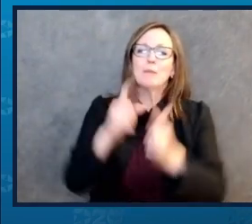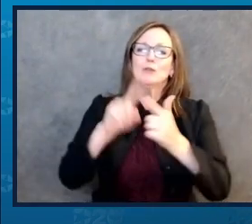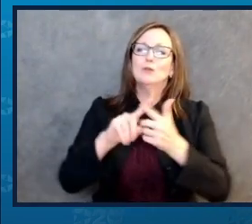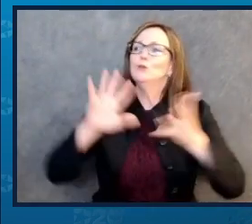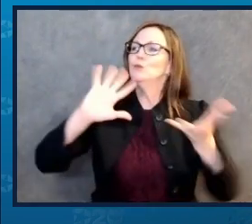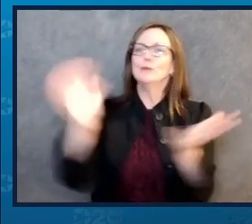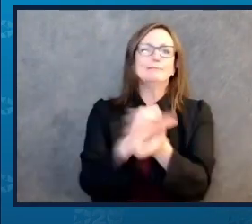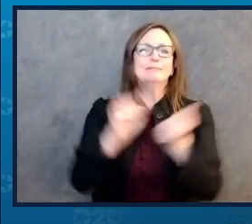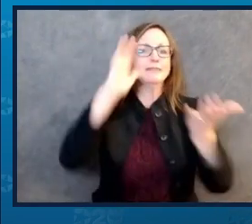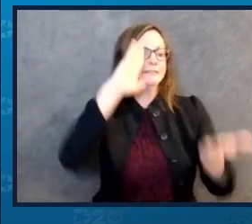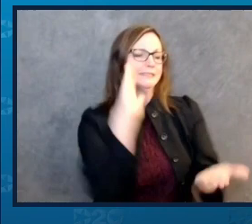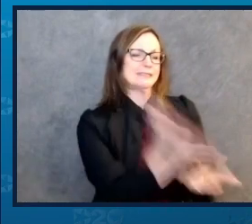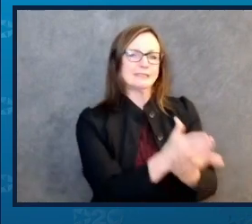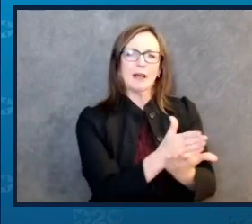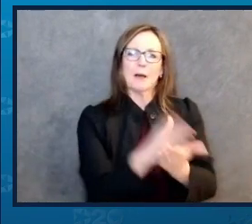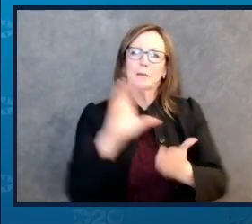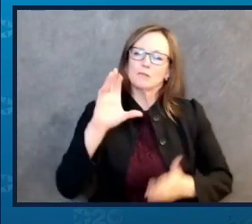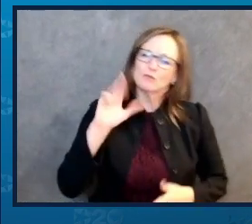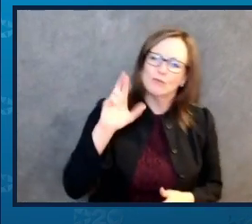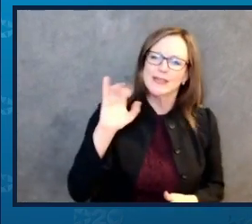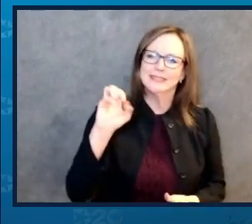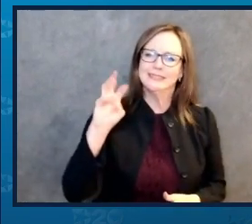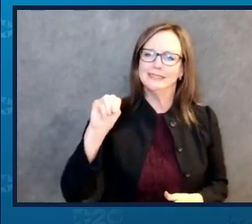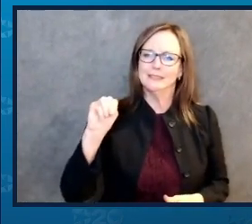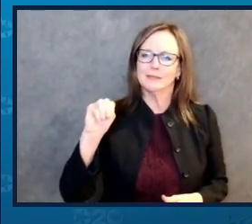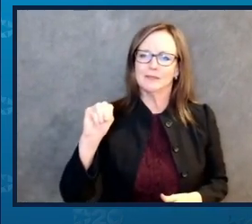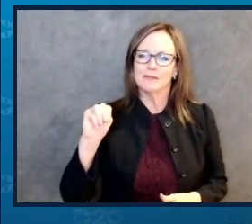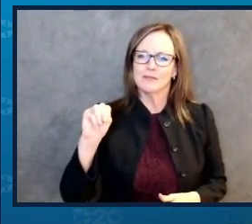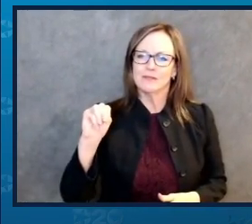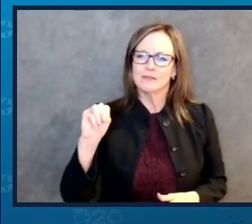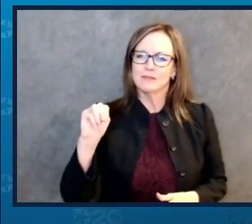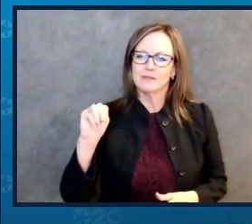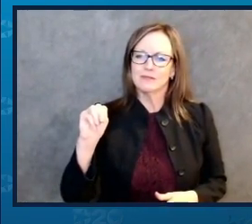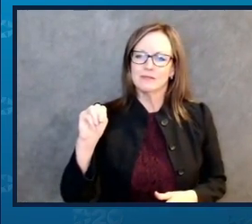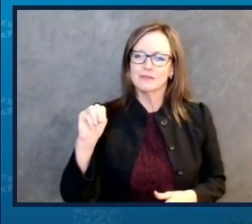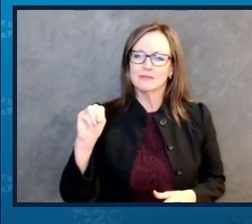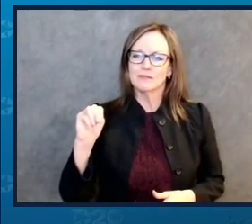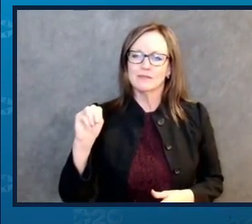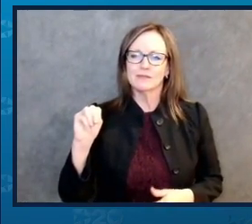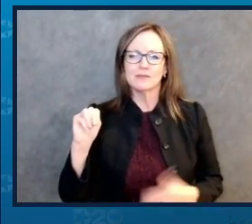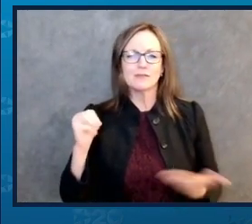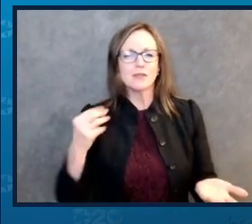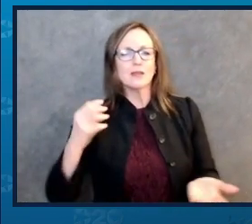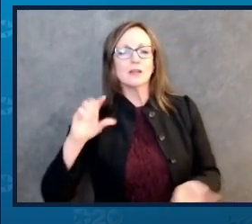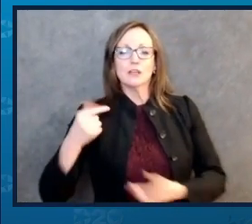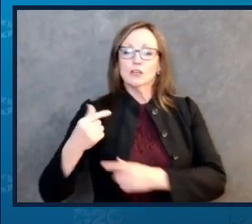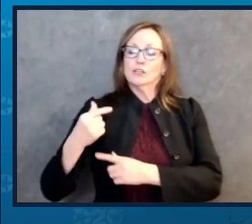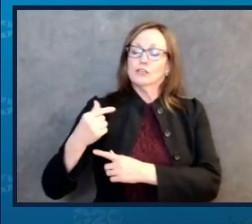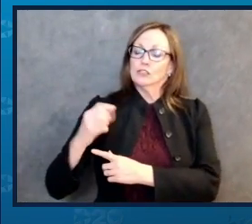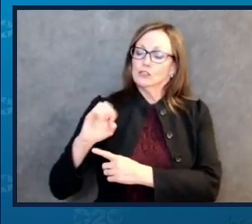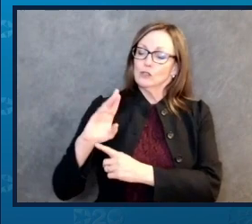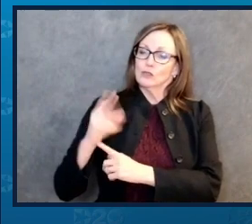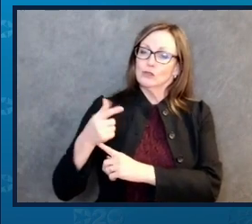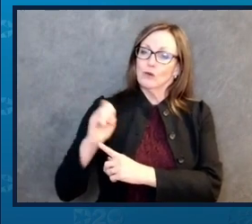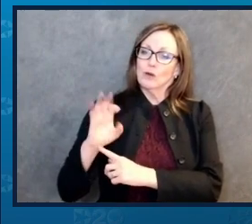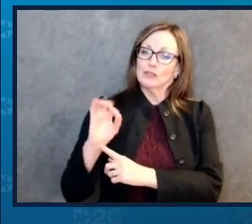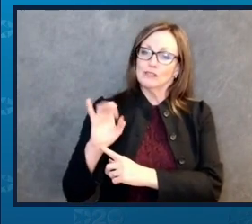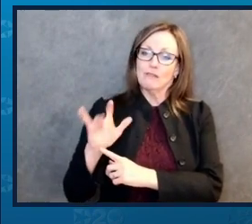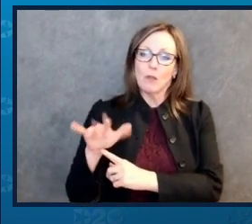FOR GEORGE FLOYD, FOR BREONNA TAYLOR, FOR THE LIVES OF TOO